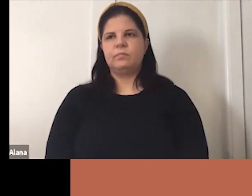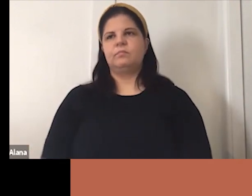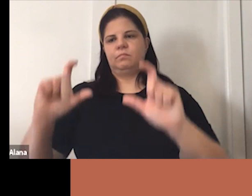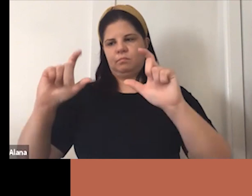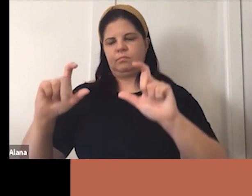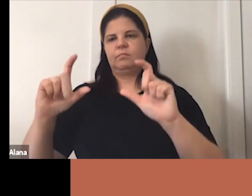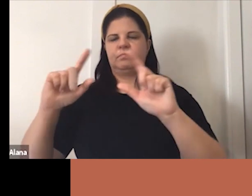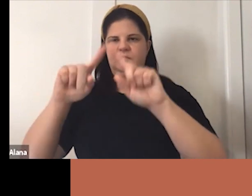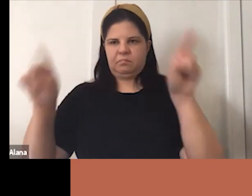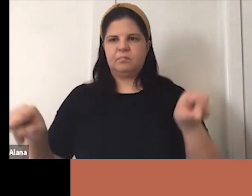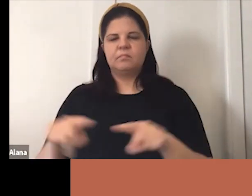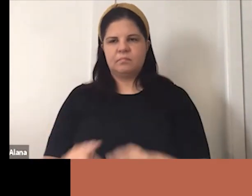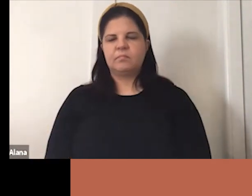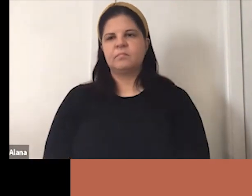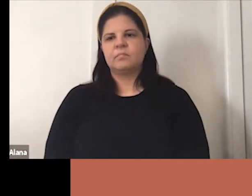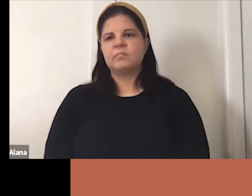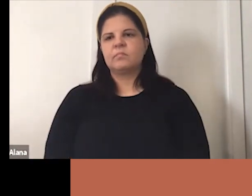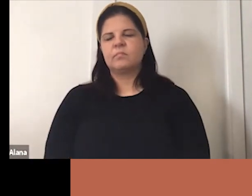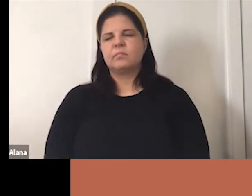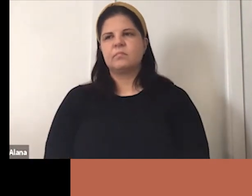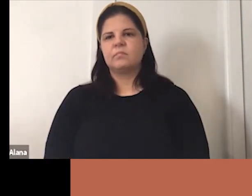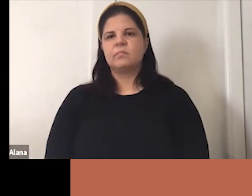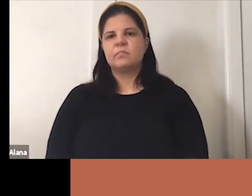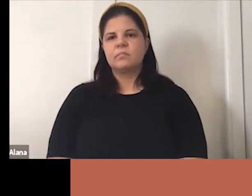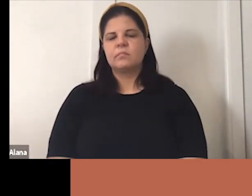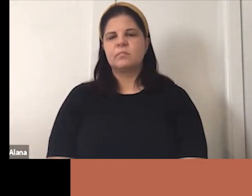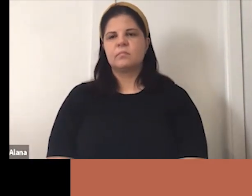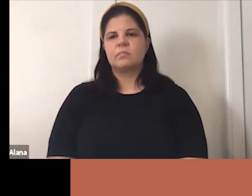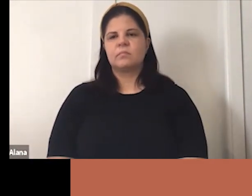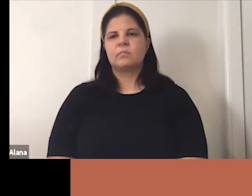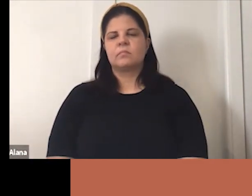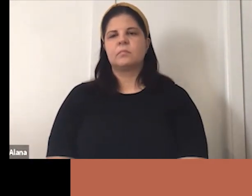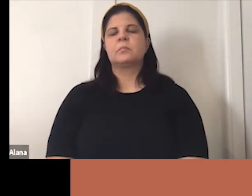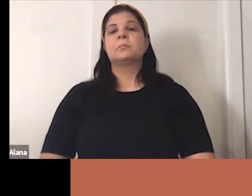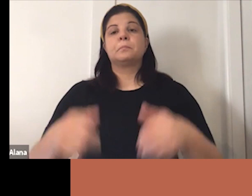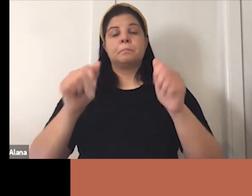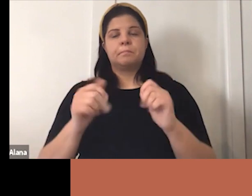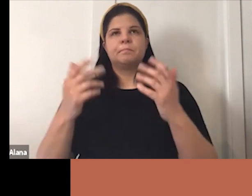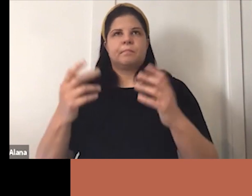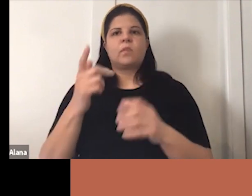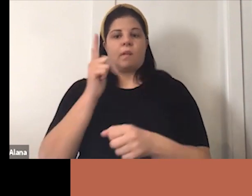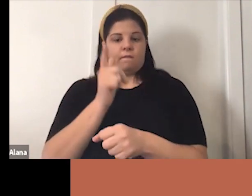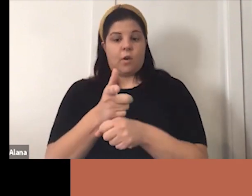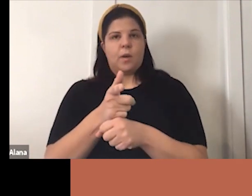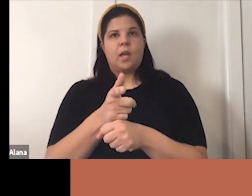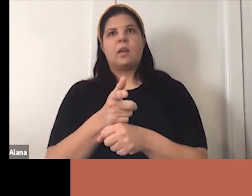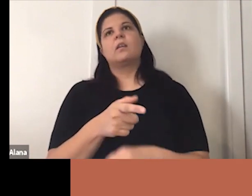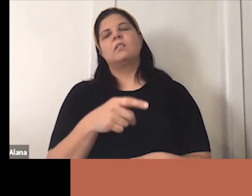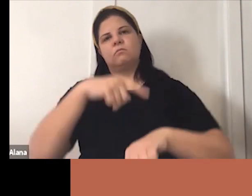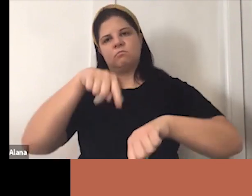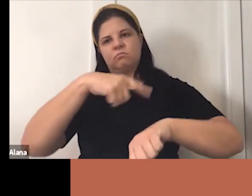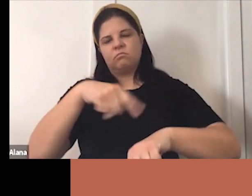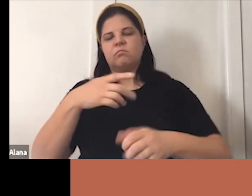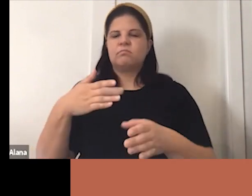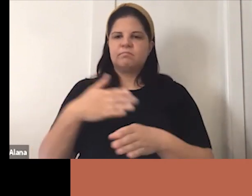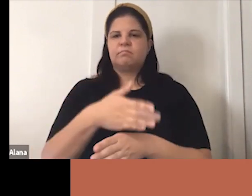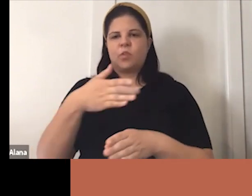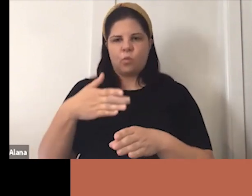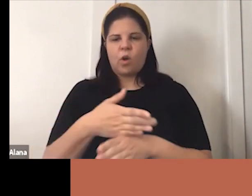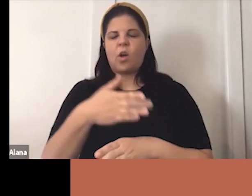So, if - now the filming, it took a lot of development.